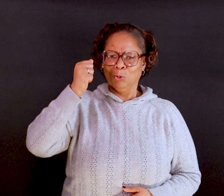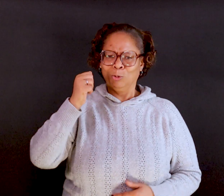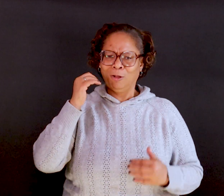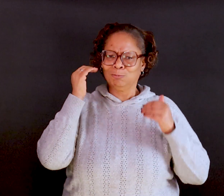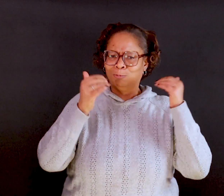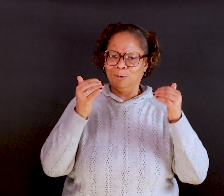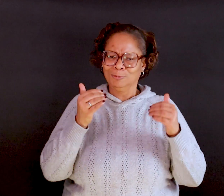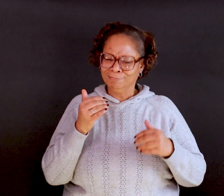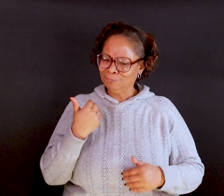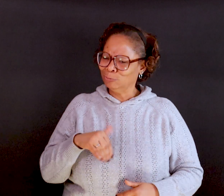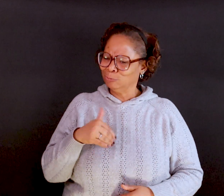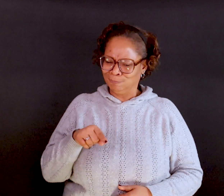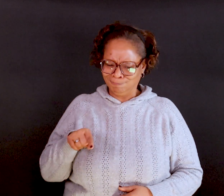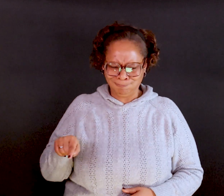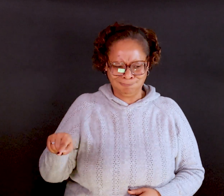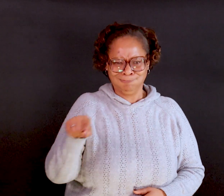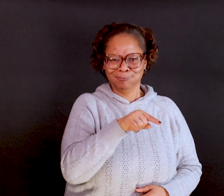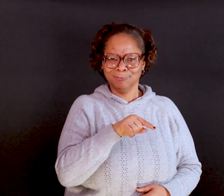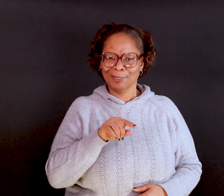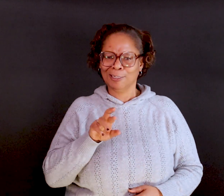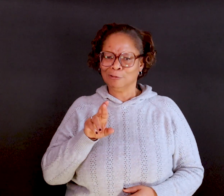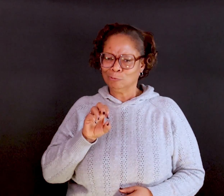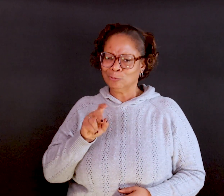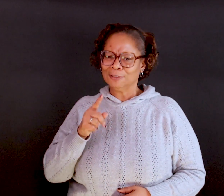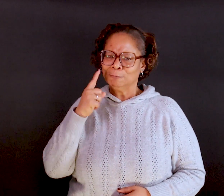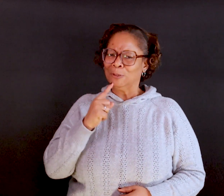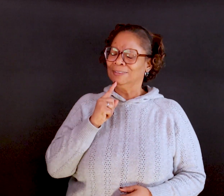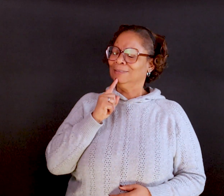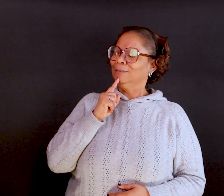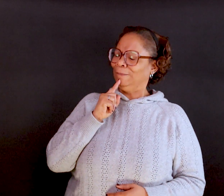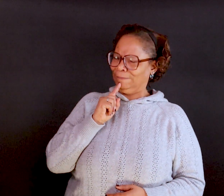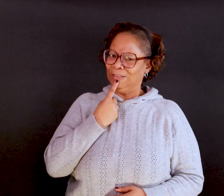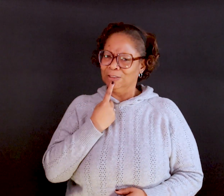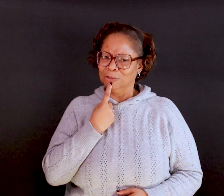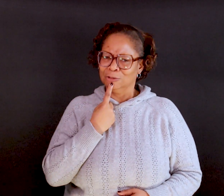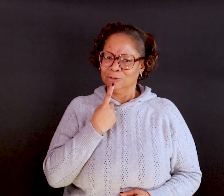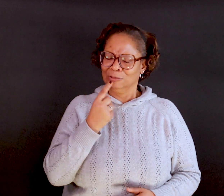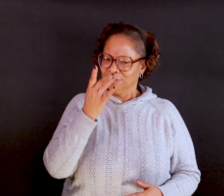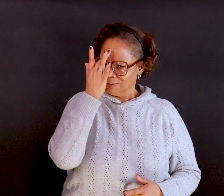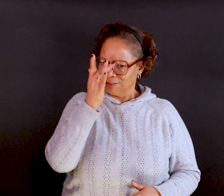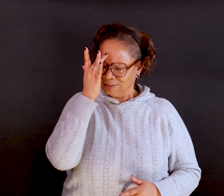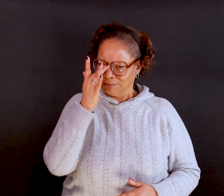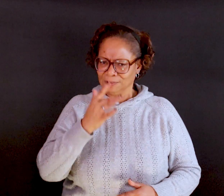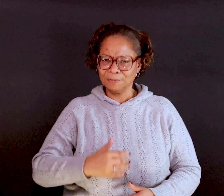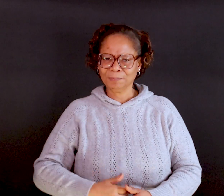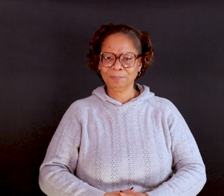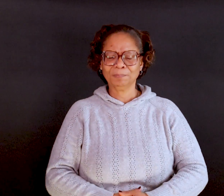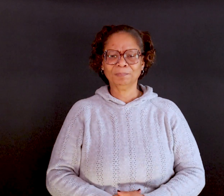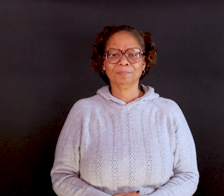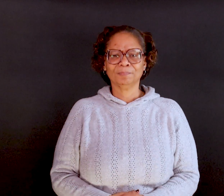for severe disease.